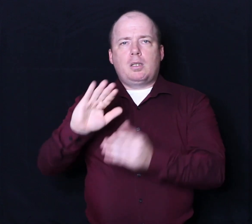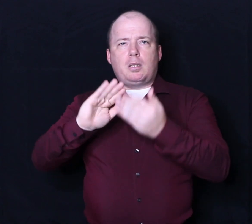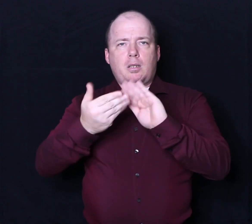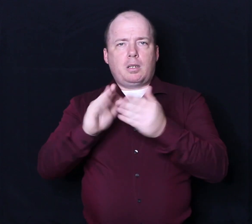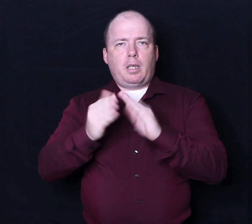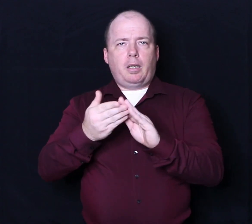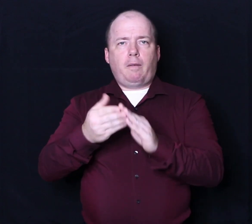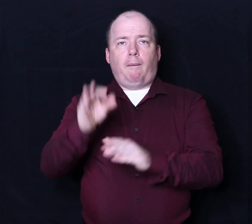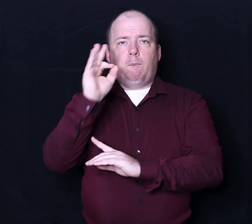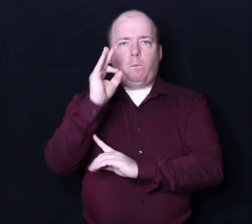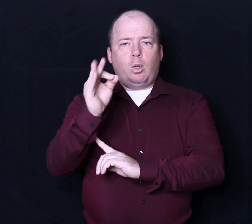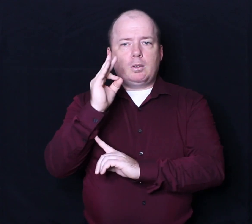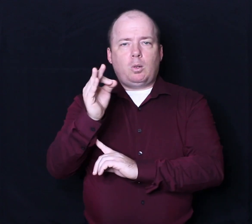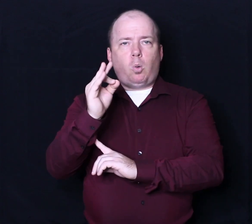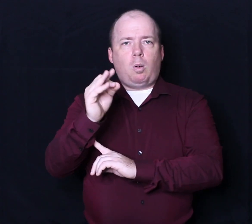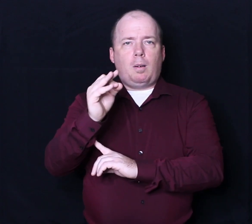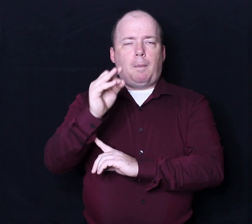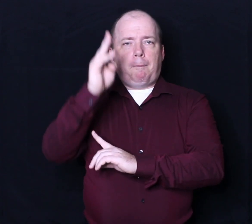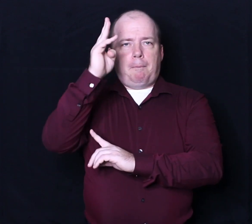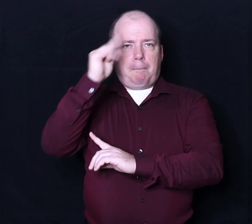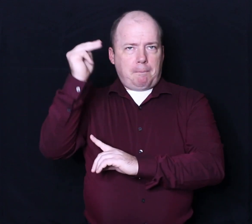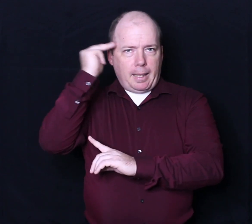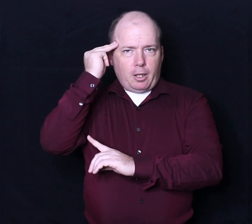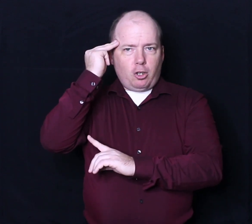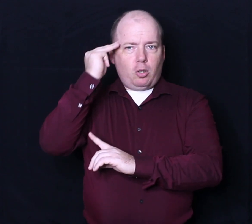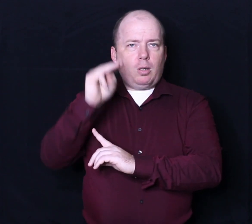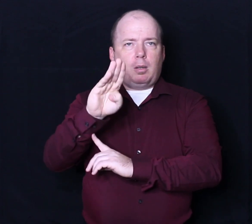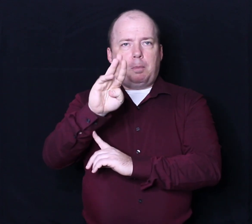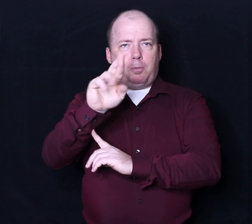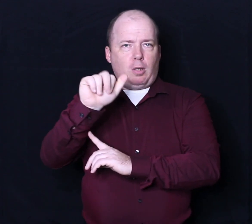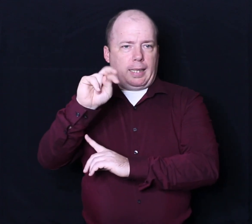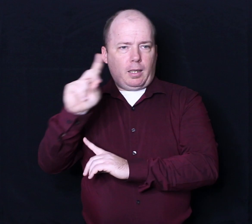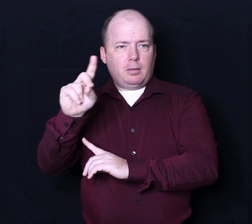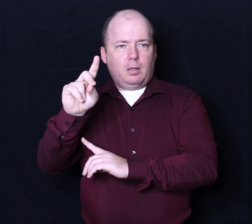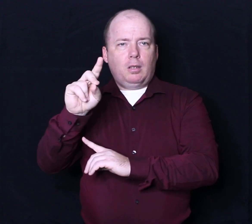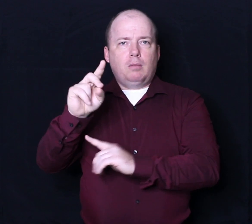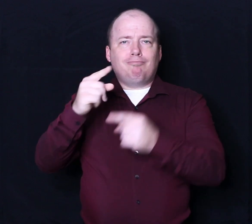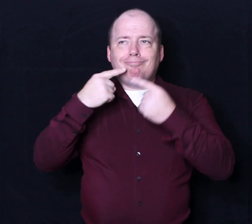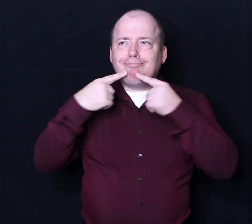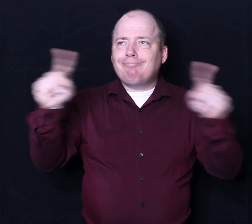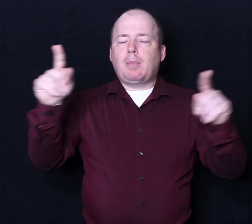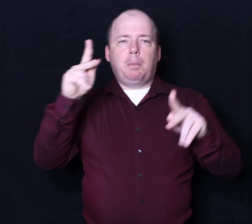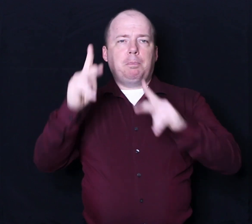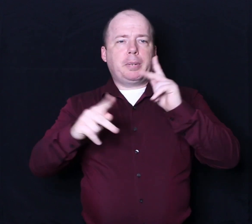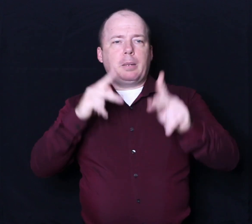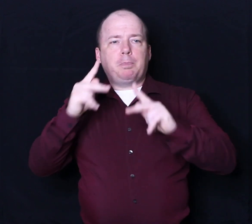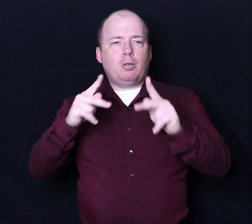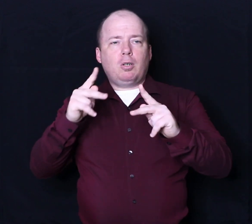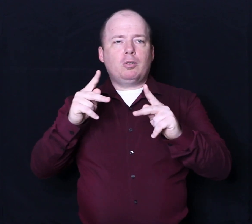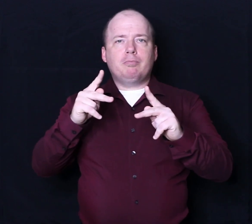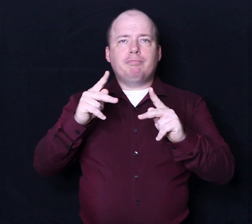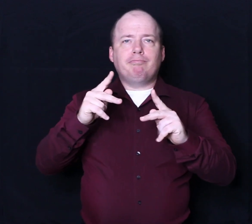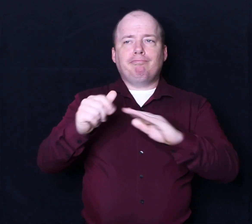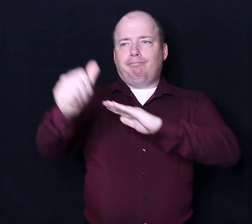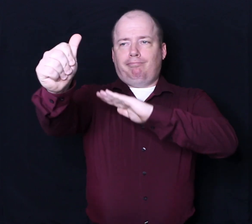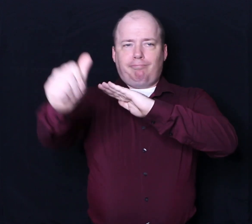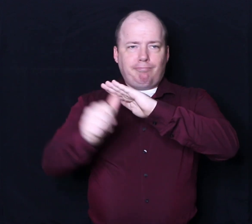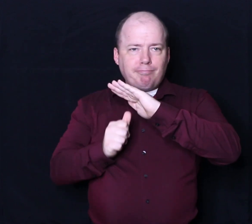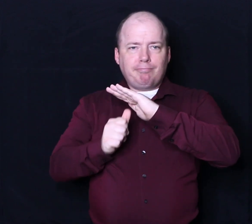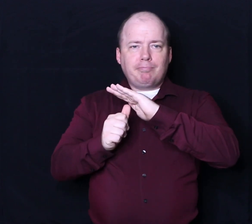of City of Fresno asked people to "shelter-in-place" as a precaution